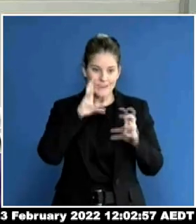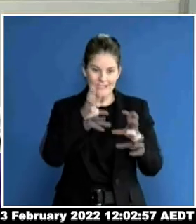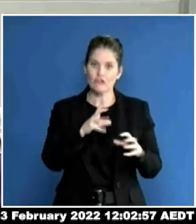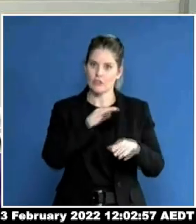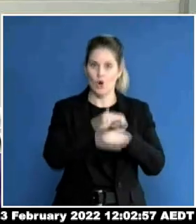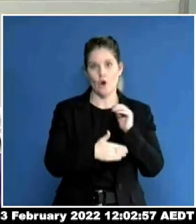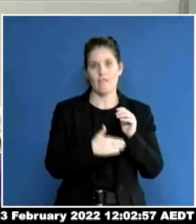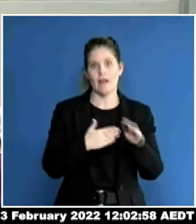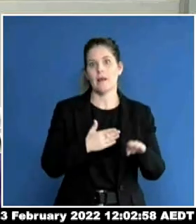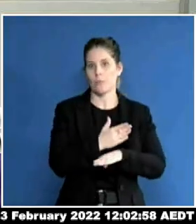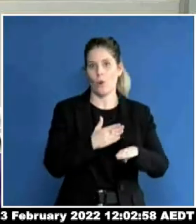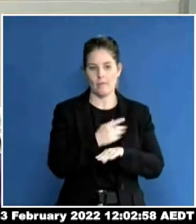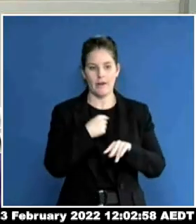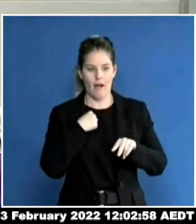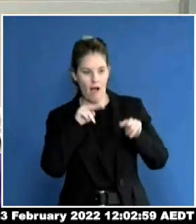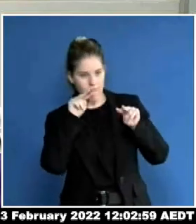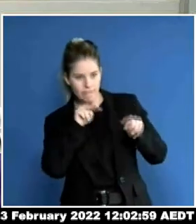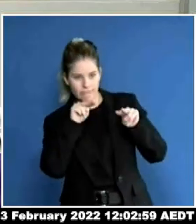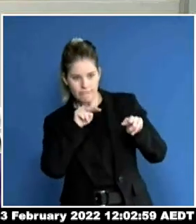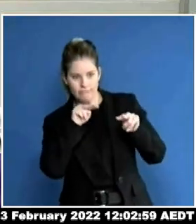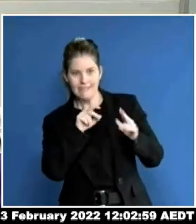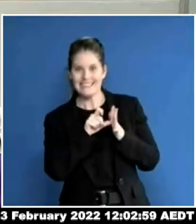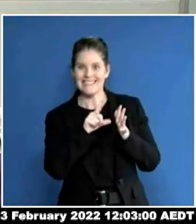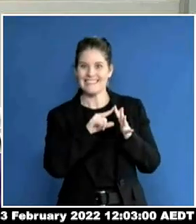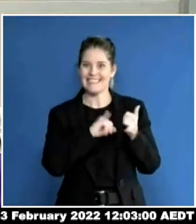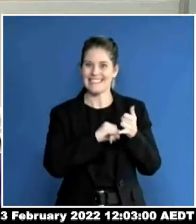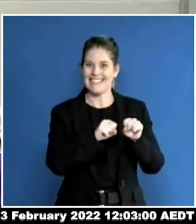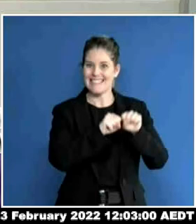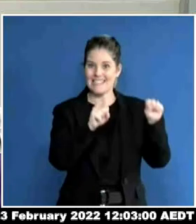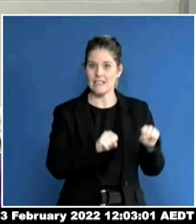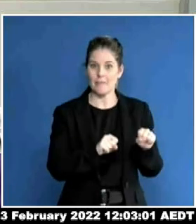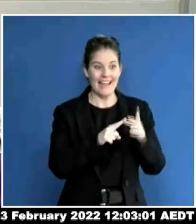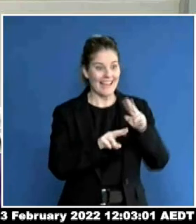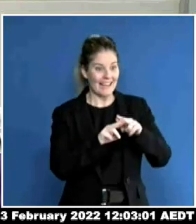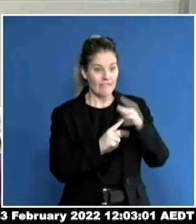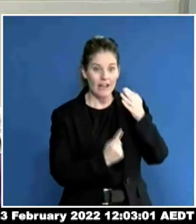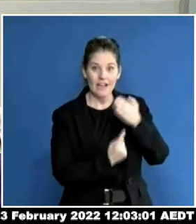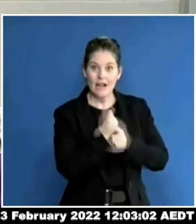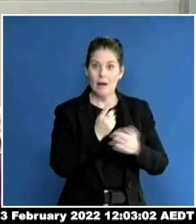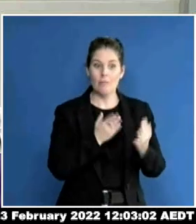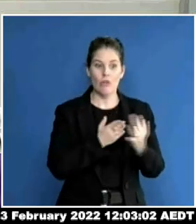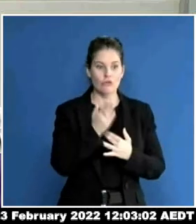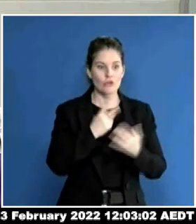comes up or gets brought up in our consults or our programs, we tend to learn as much as